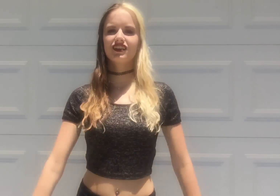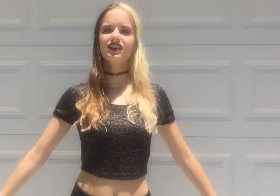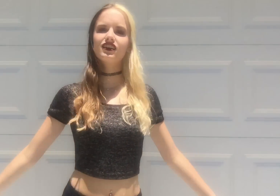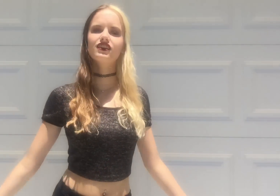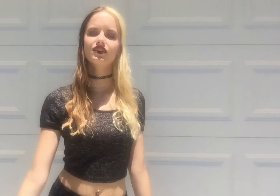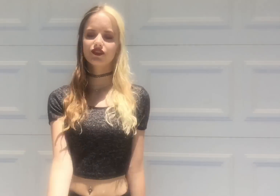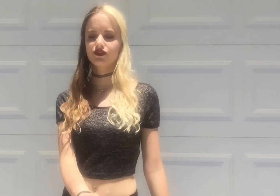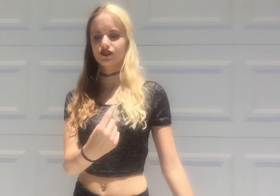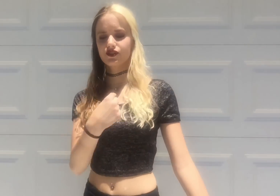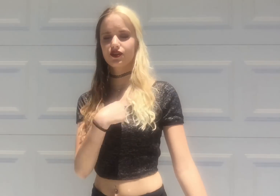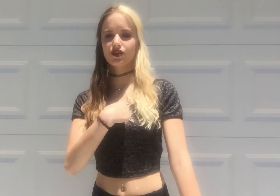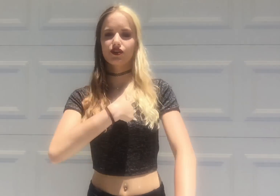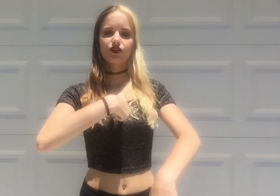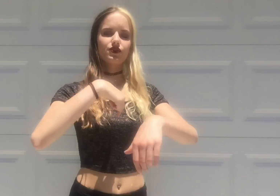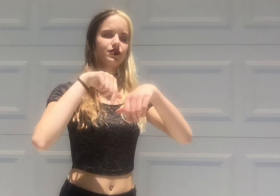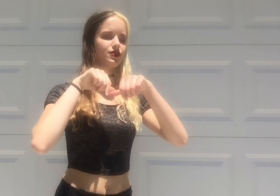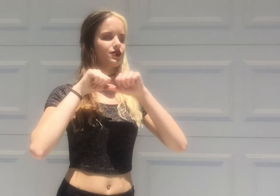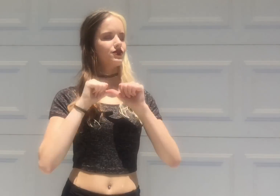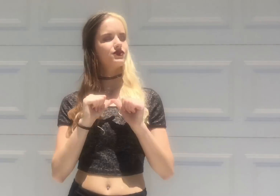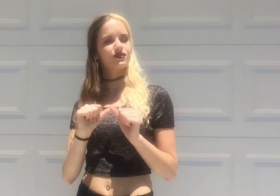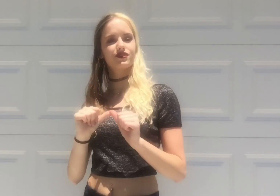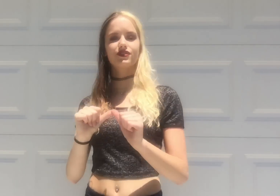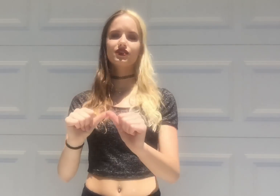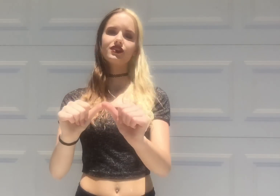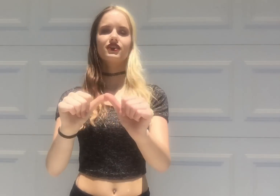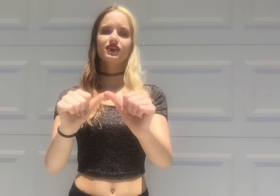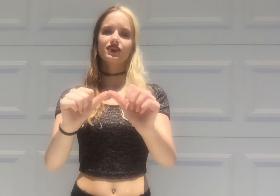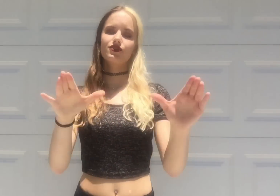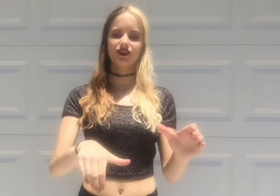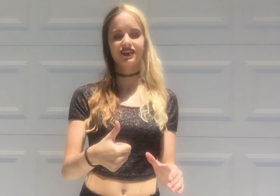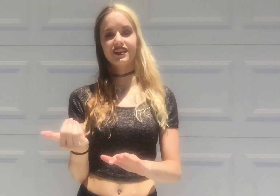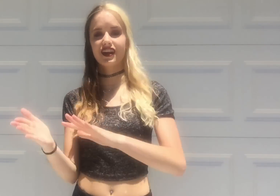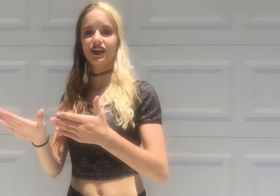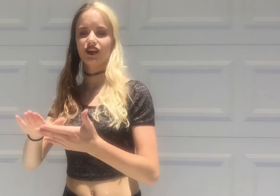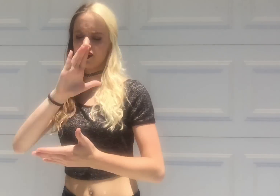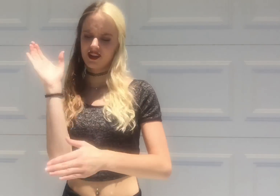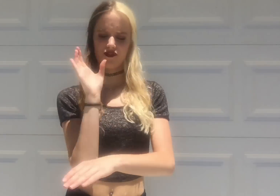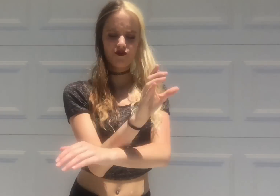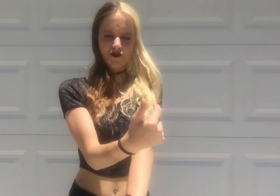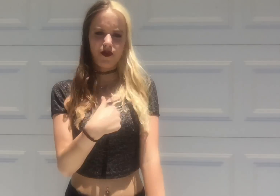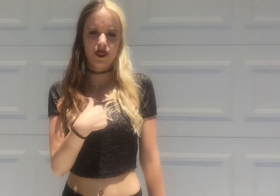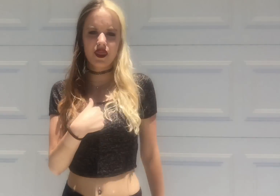Your weary widow marches on Do or die, you'll never make me